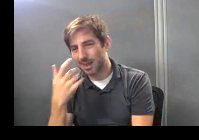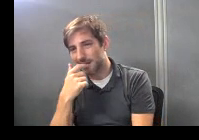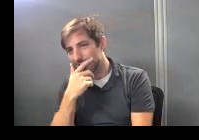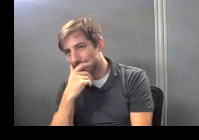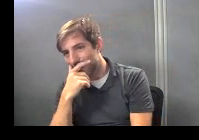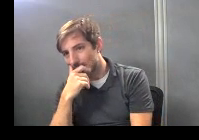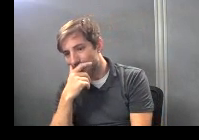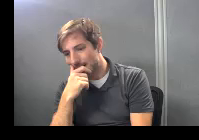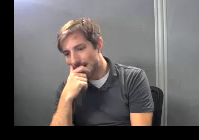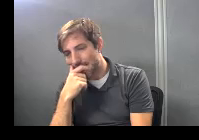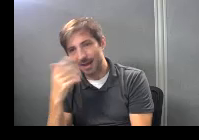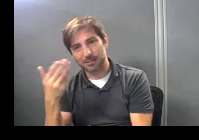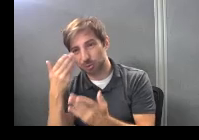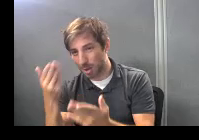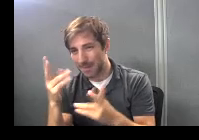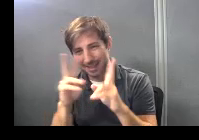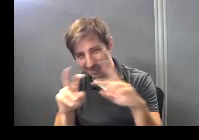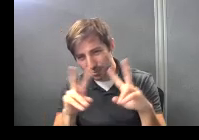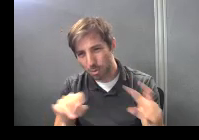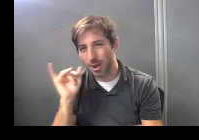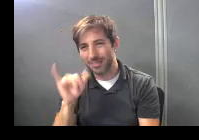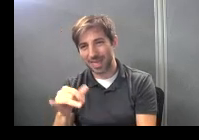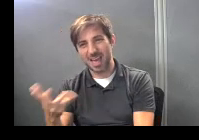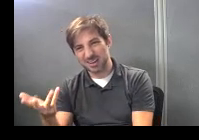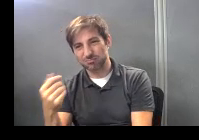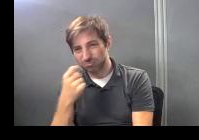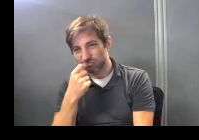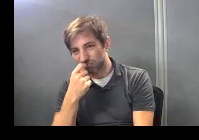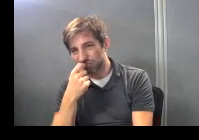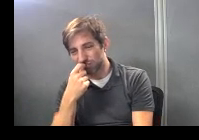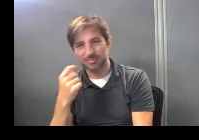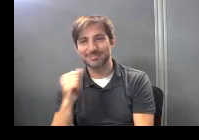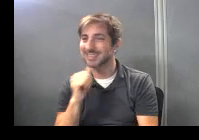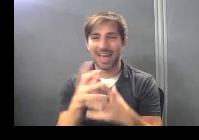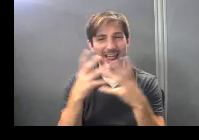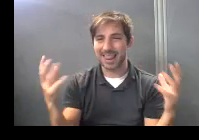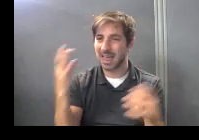RECOMMENDING EXPLORING THAT. THERE ISN'T A LOT OF FEDERAL FUNDING, BUT